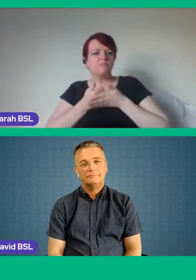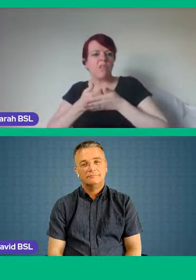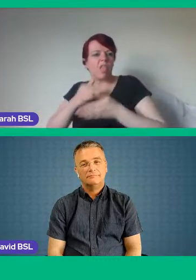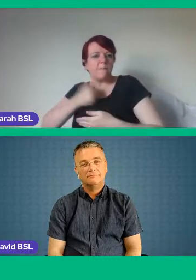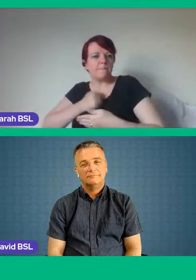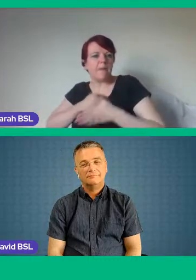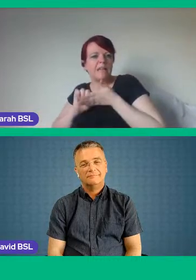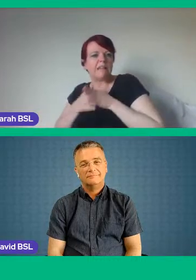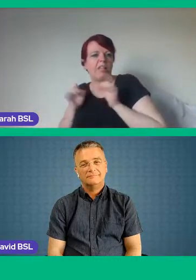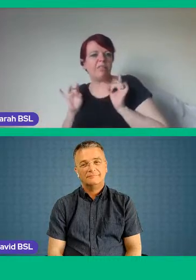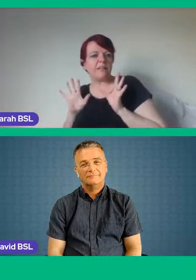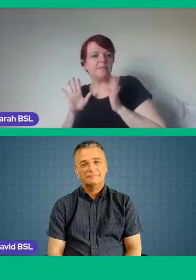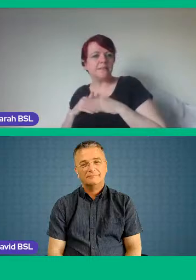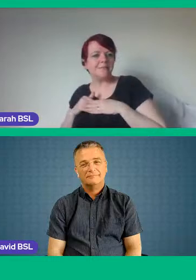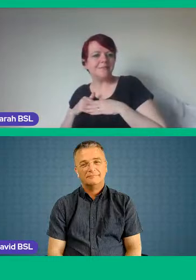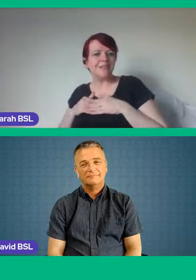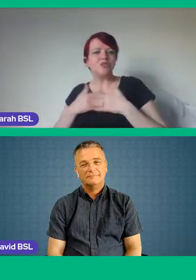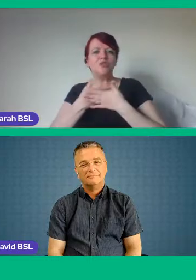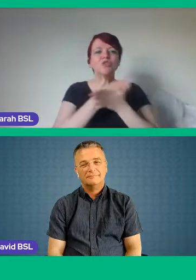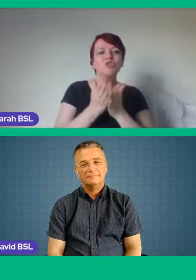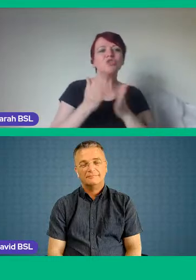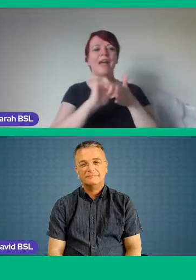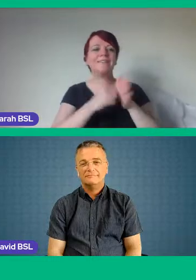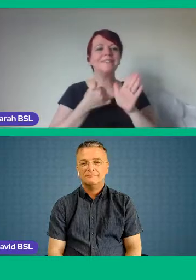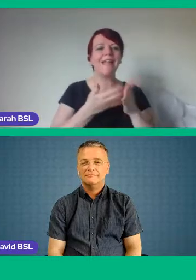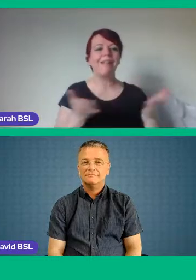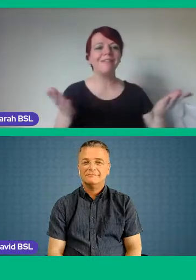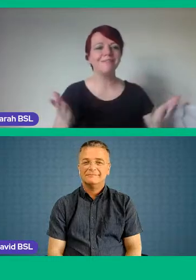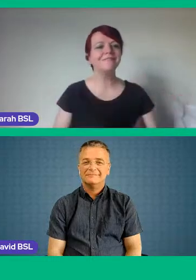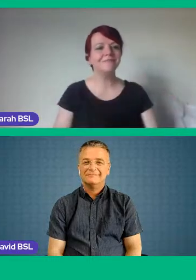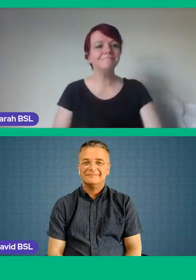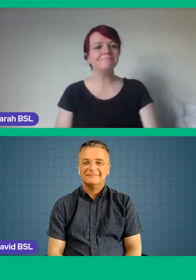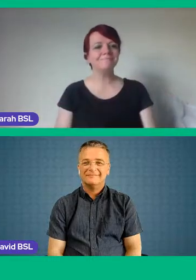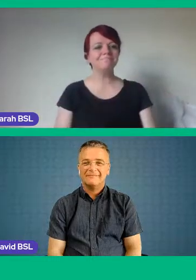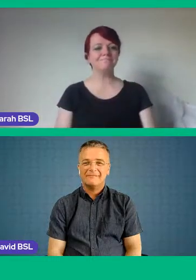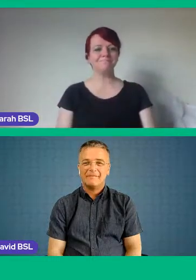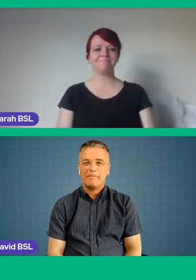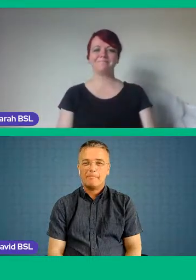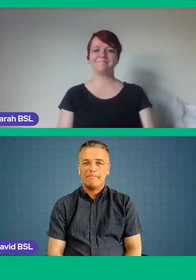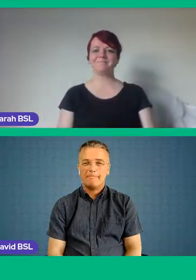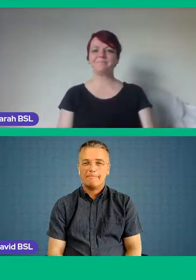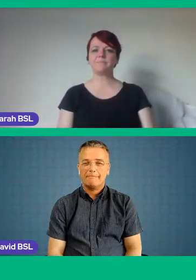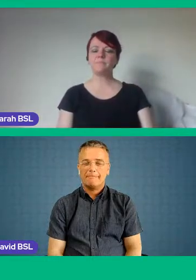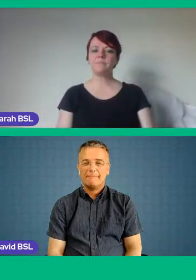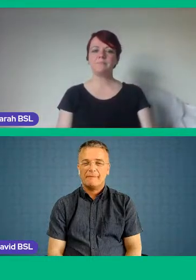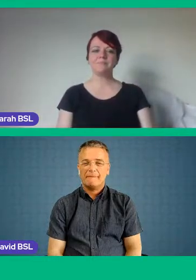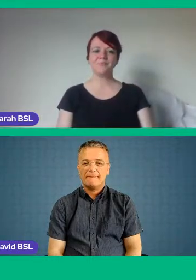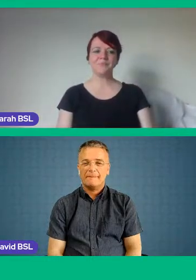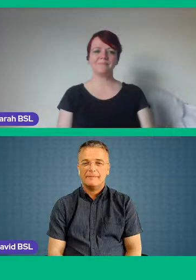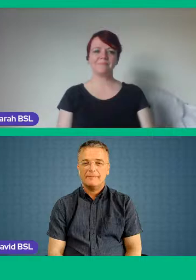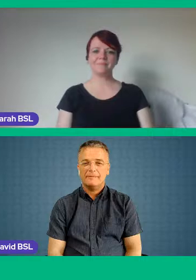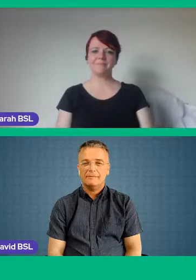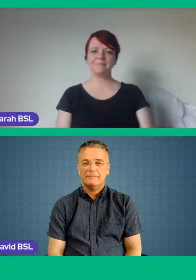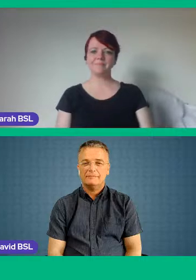Thank you so much, Jill. Some nods there, for sure. Lloyd, do you want to come in and say anything